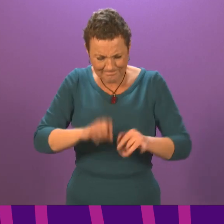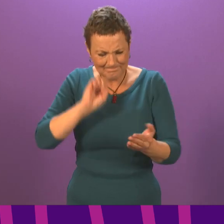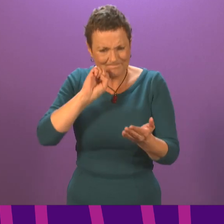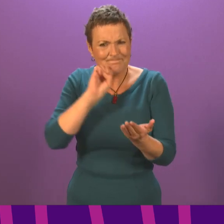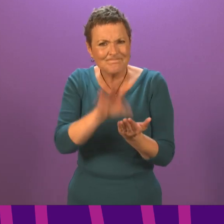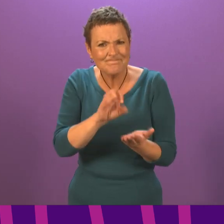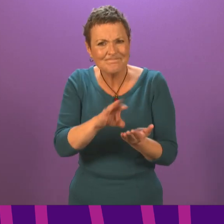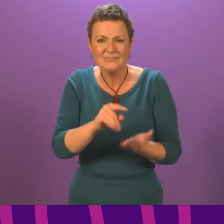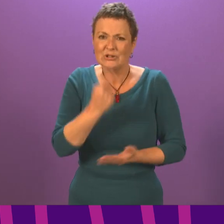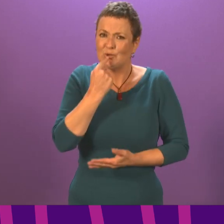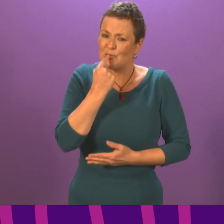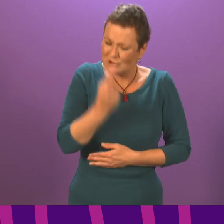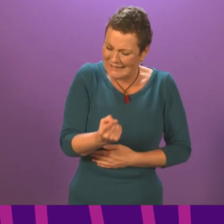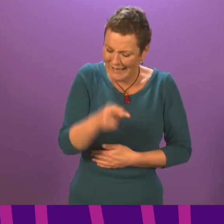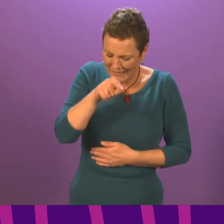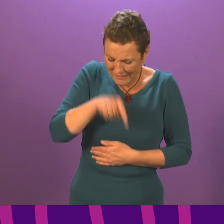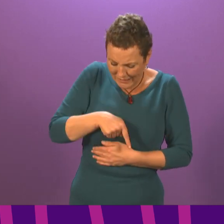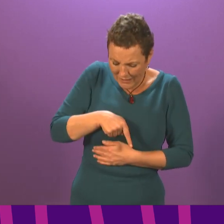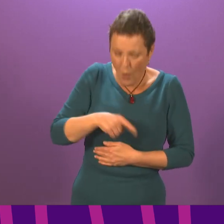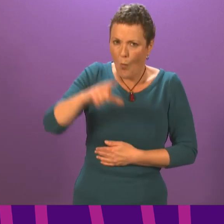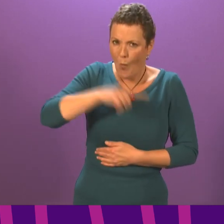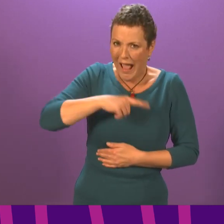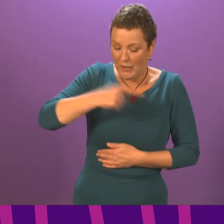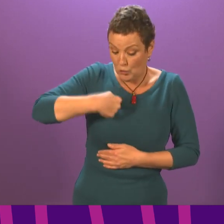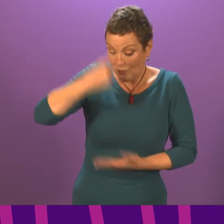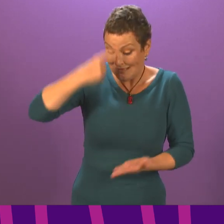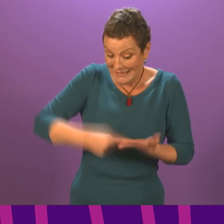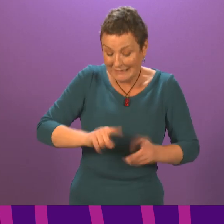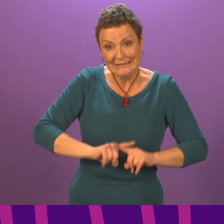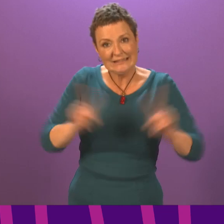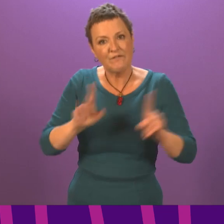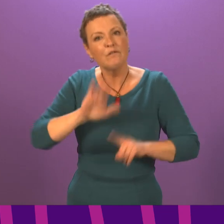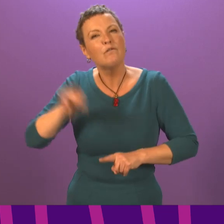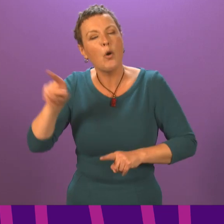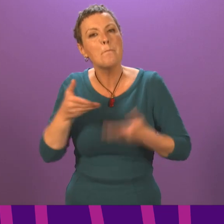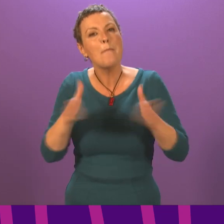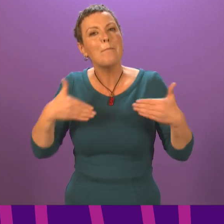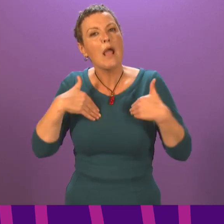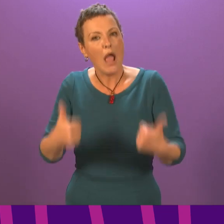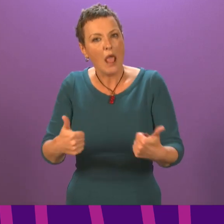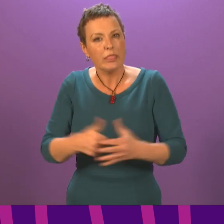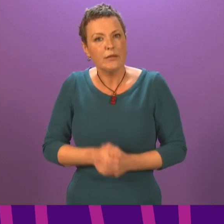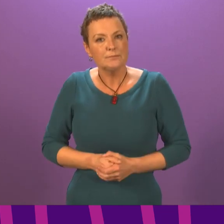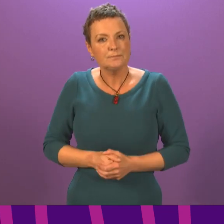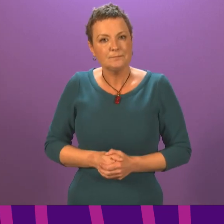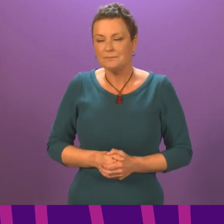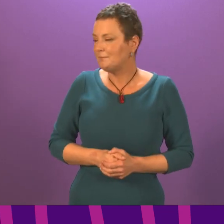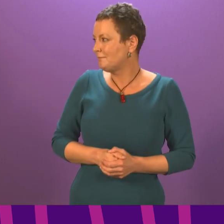when they differ from the advice of local directors of public health. The First Minister: We will consider what more information we